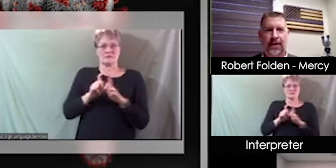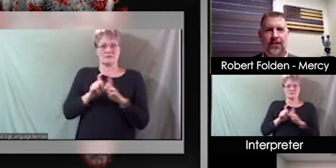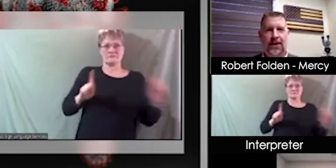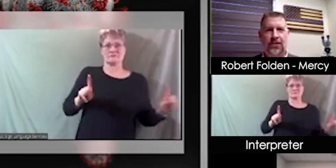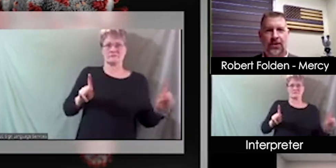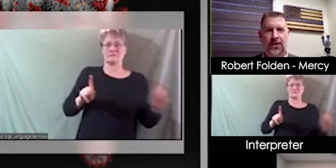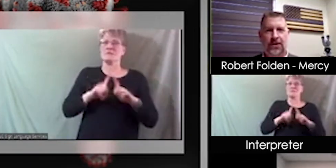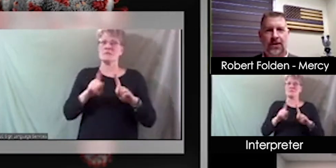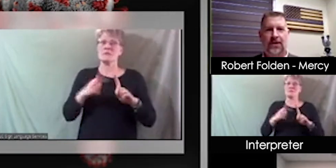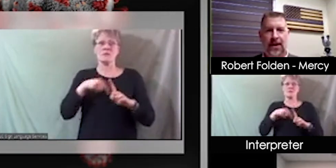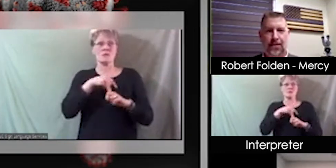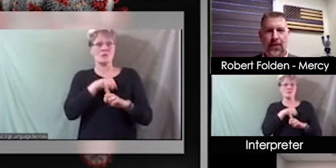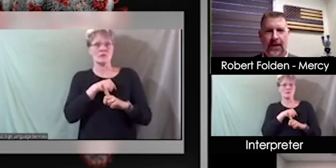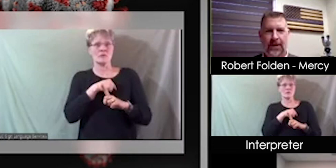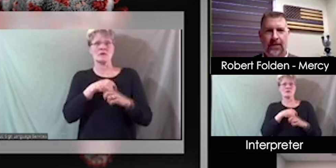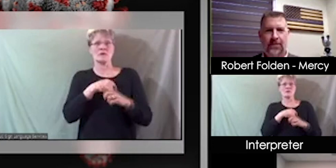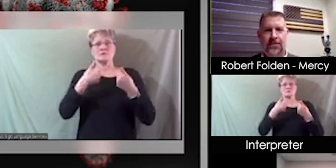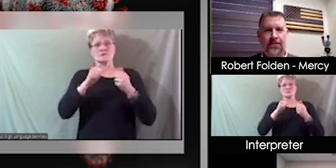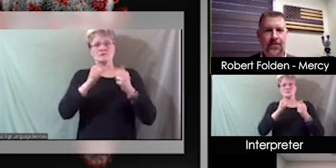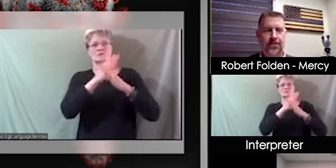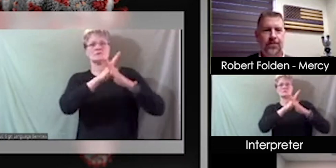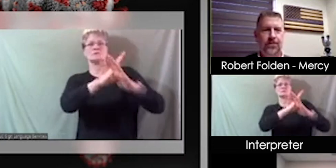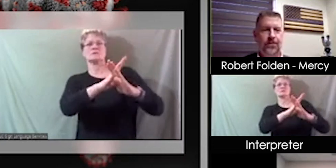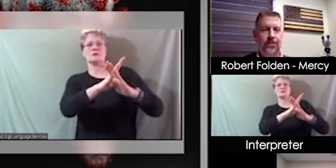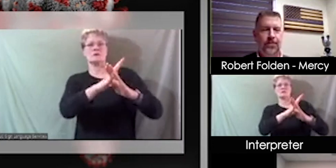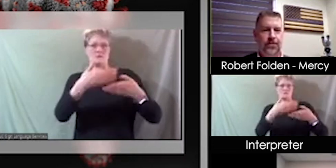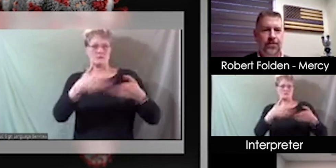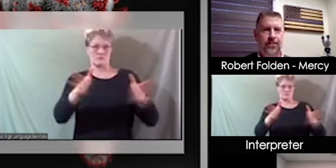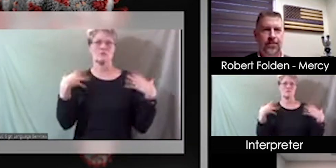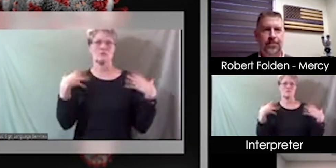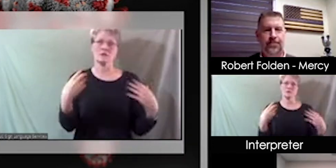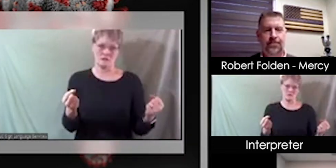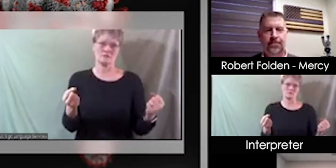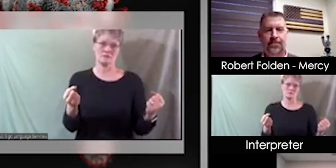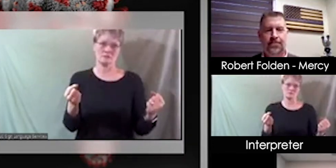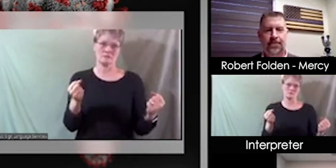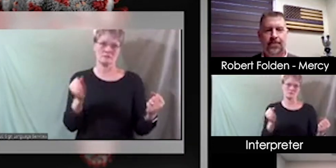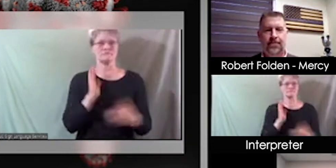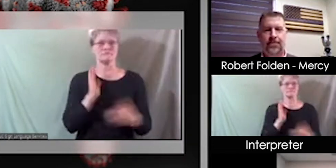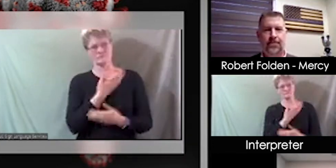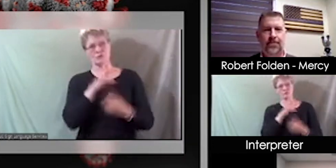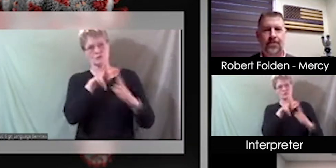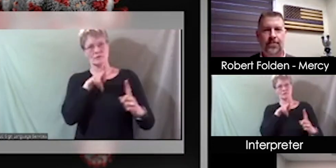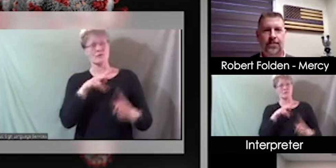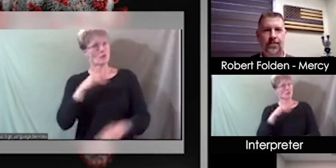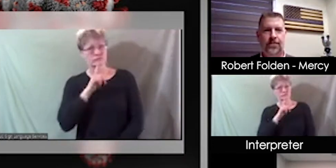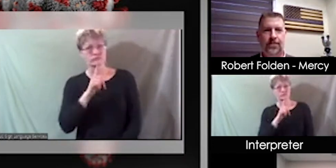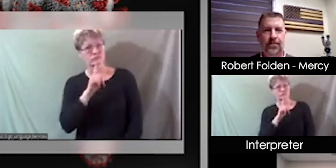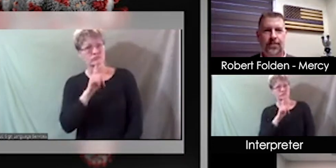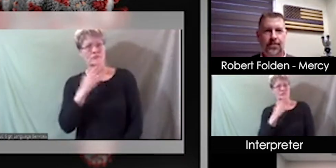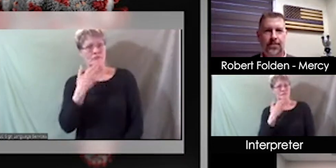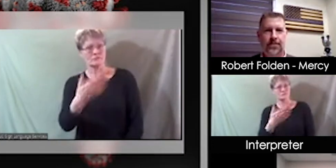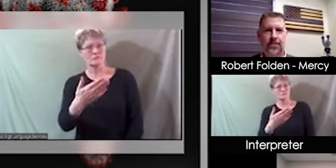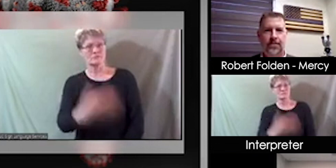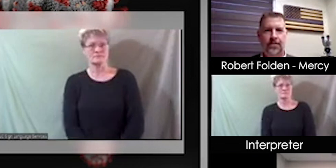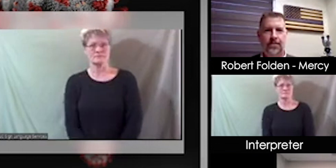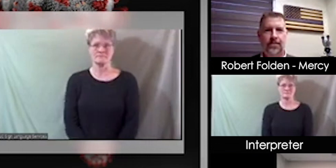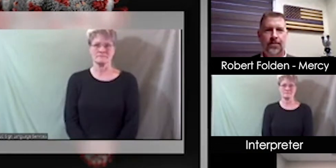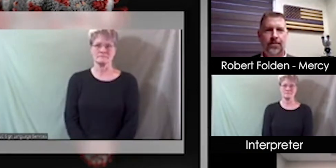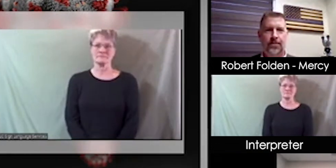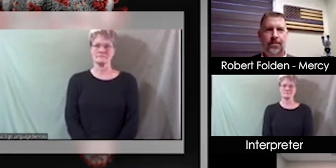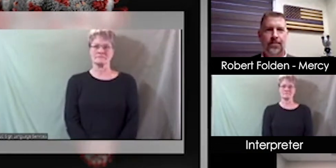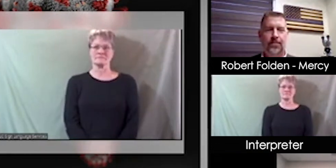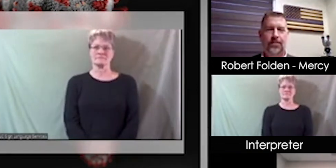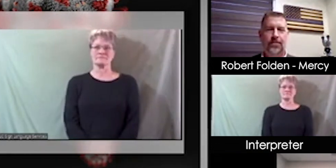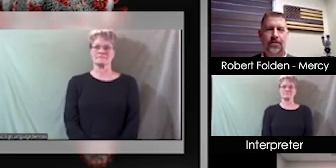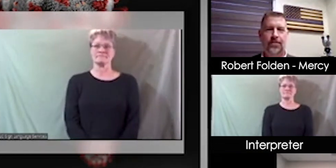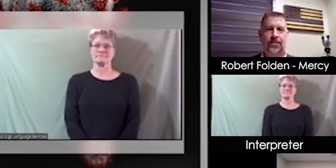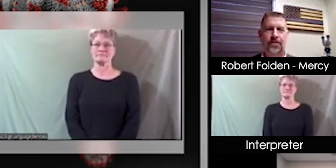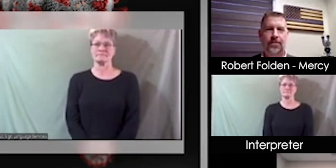best interest standpoint. Sure, thank you.